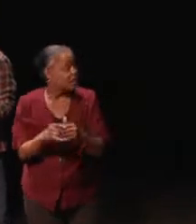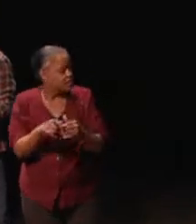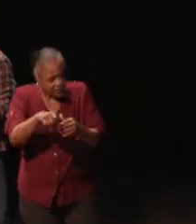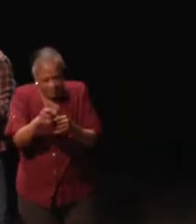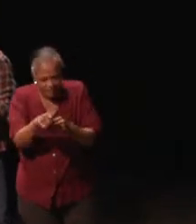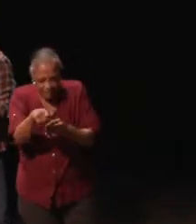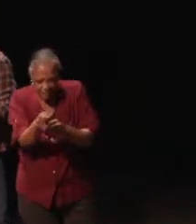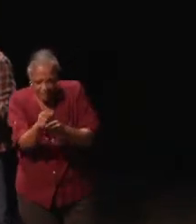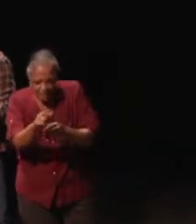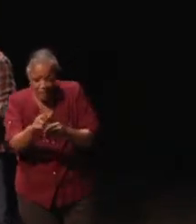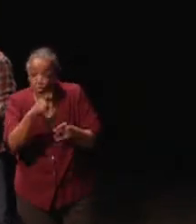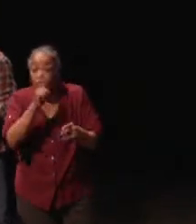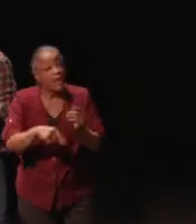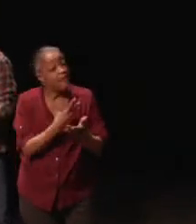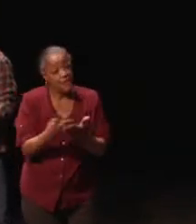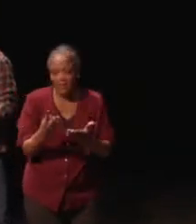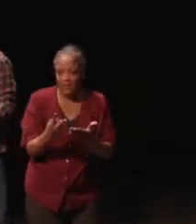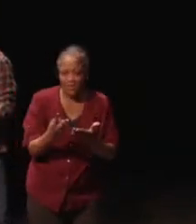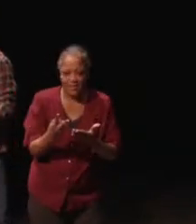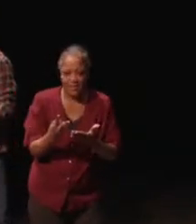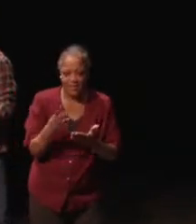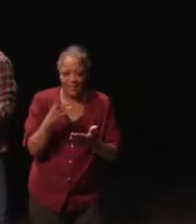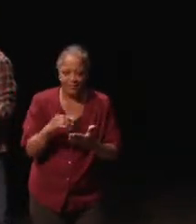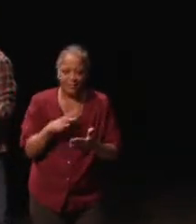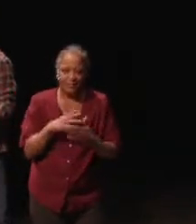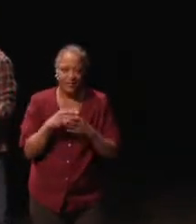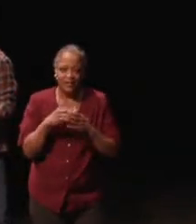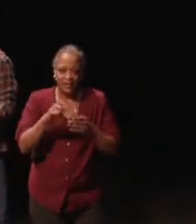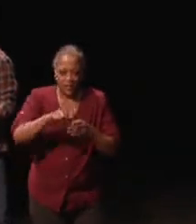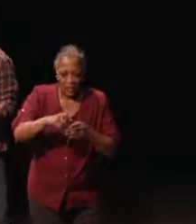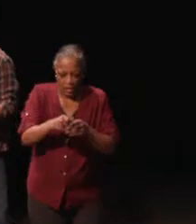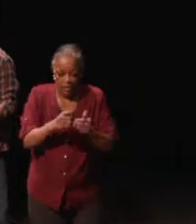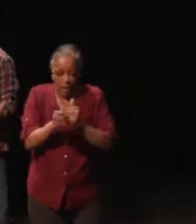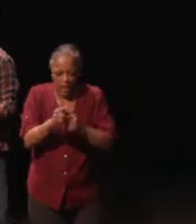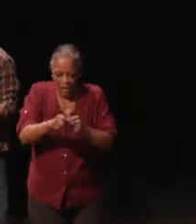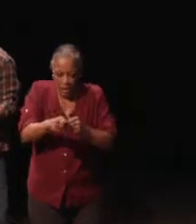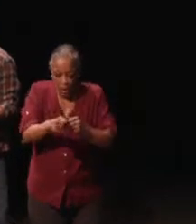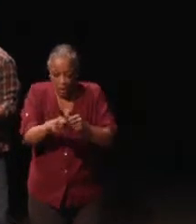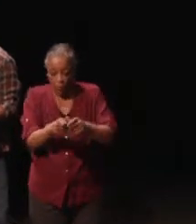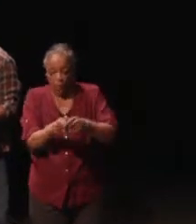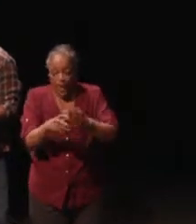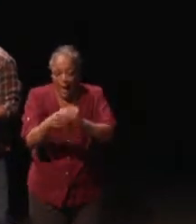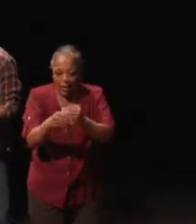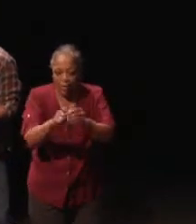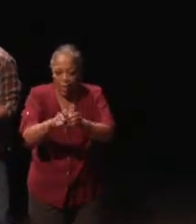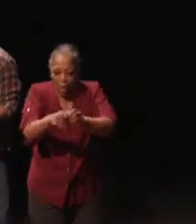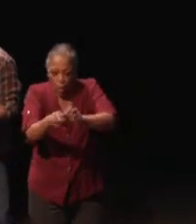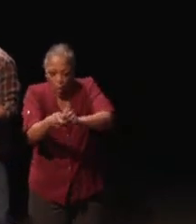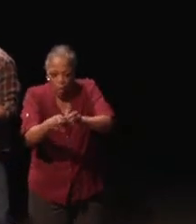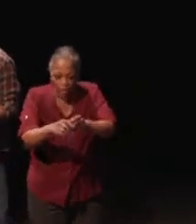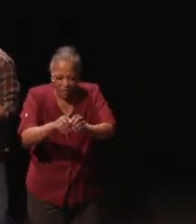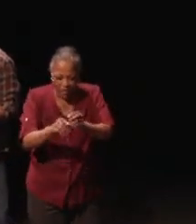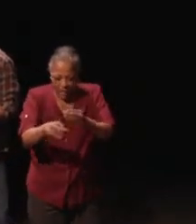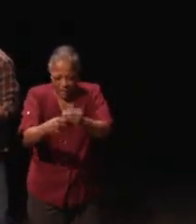you can no longer fail, tumbler if you go past it, more tumblers added locks as you progress.